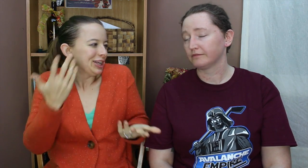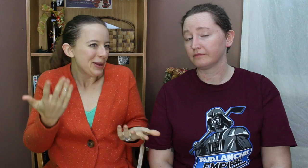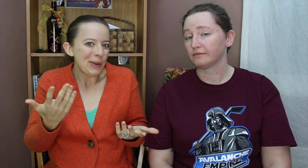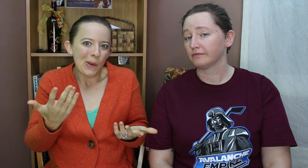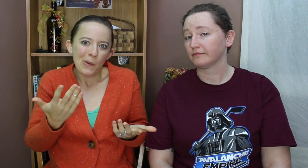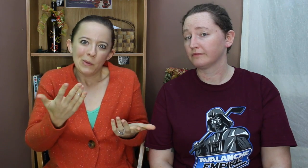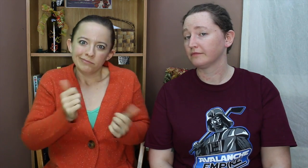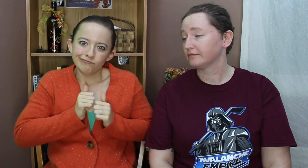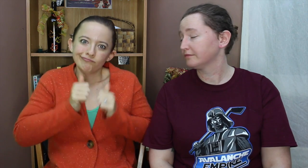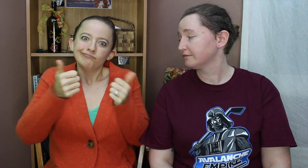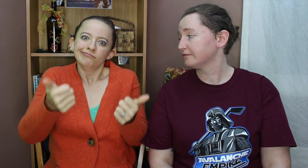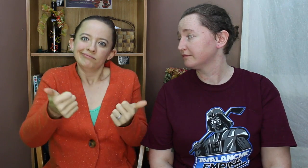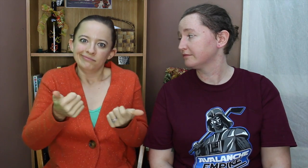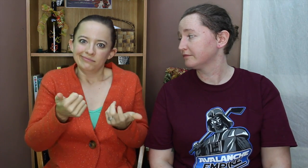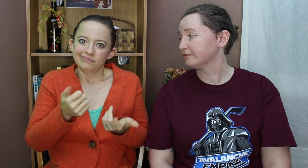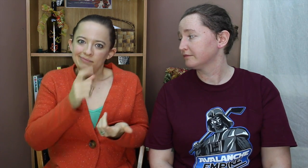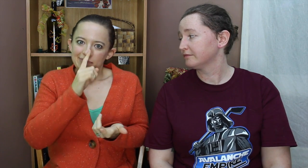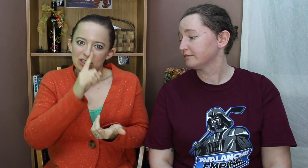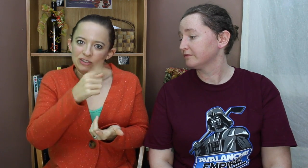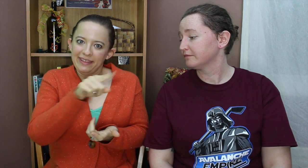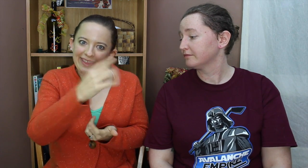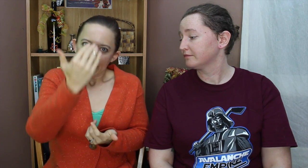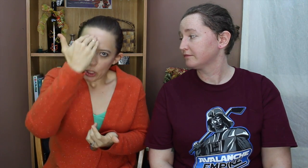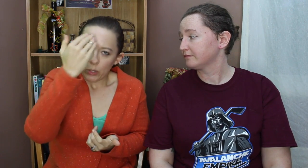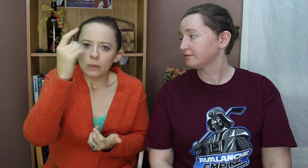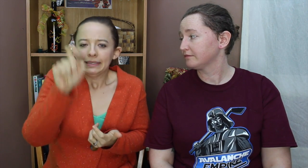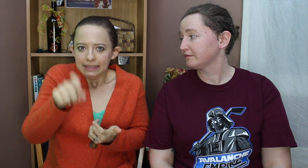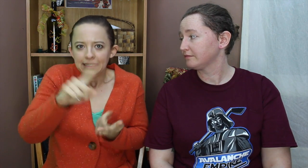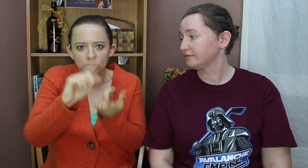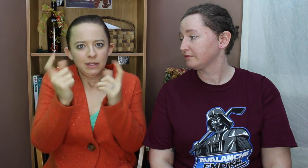your voice is heard. So be aggressive about it! Make sure